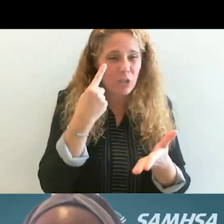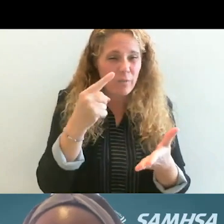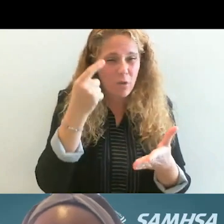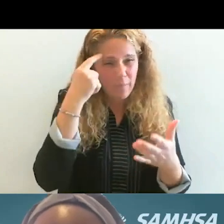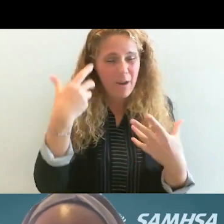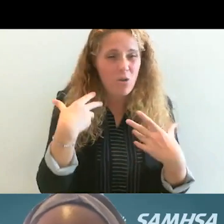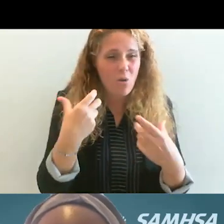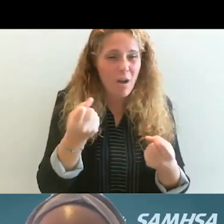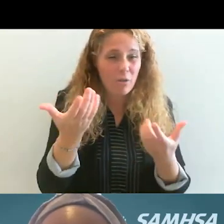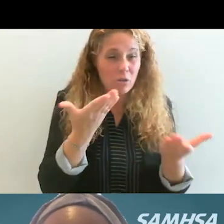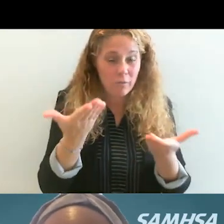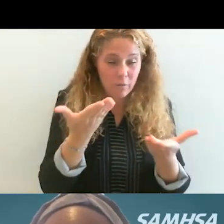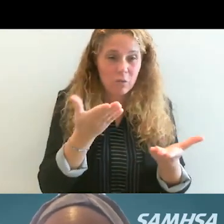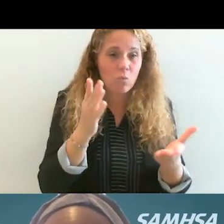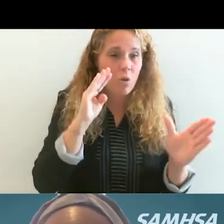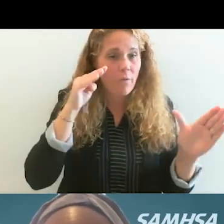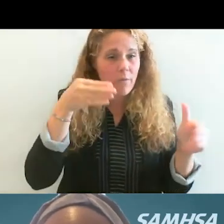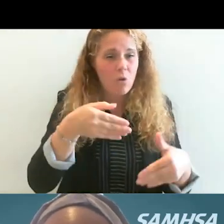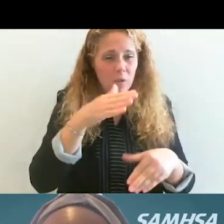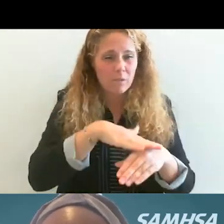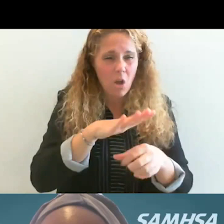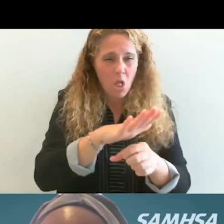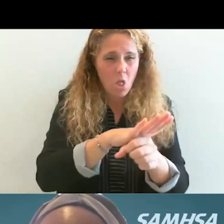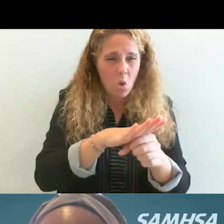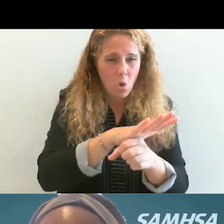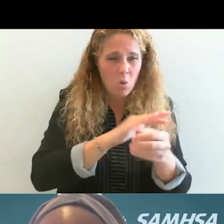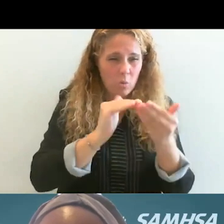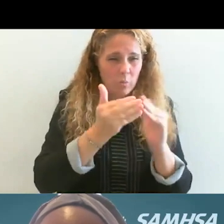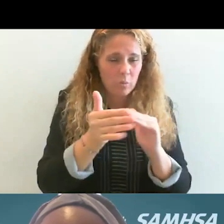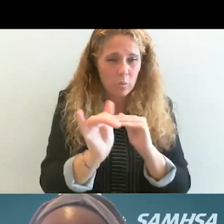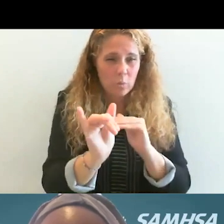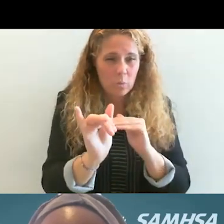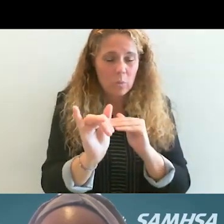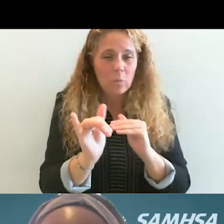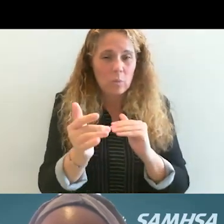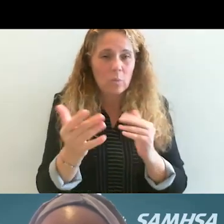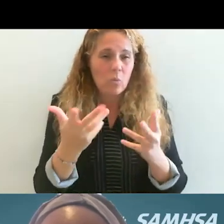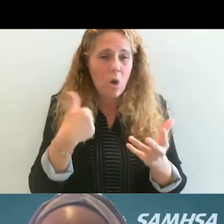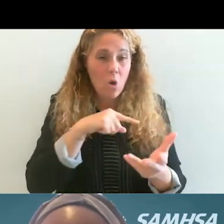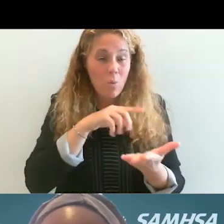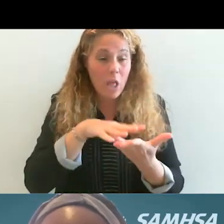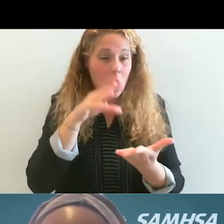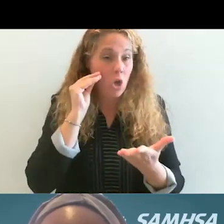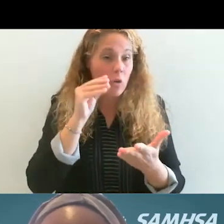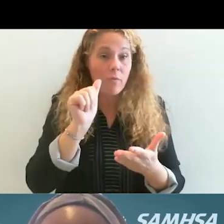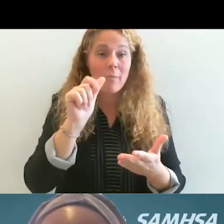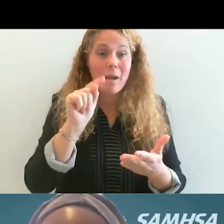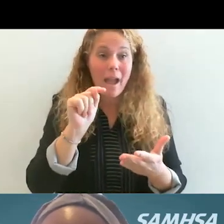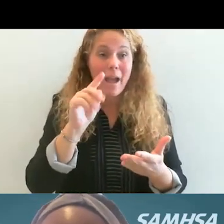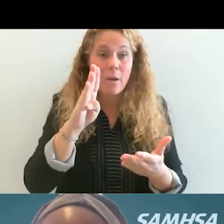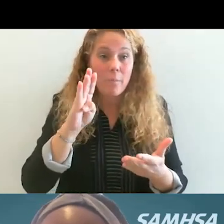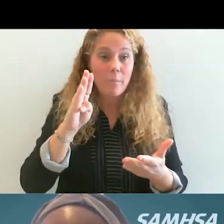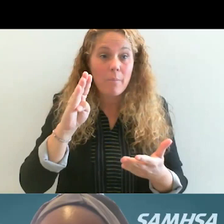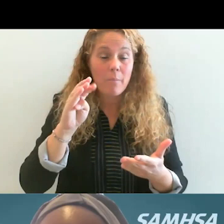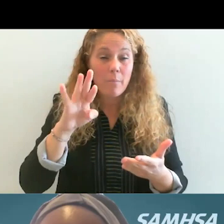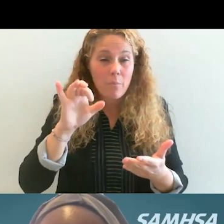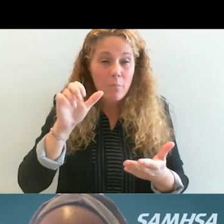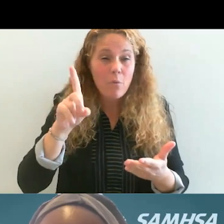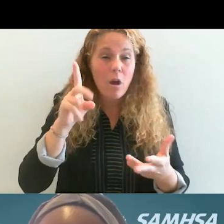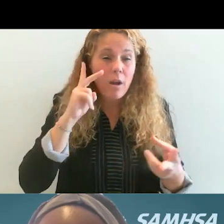POLICY AROUND A LOCAL COMMUNITY.